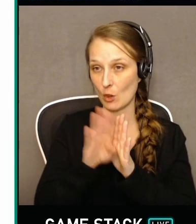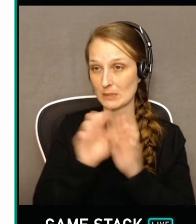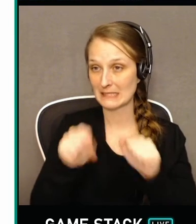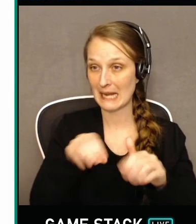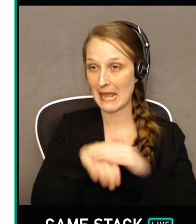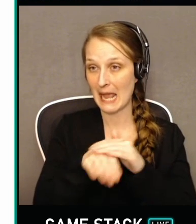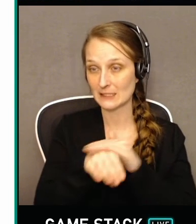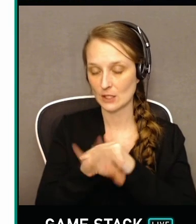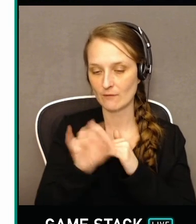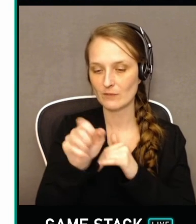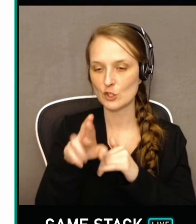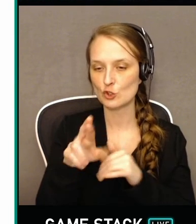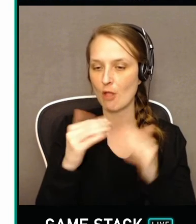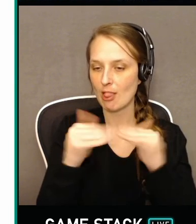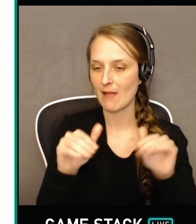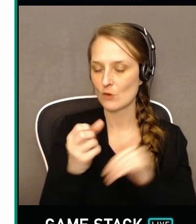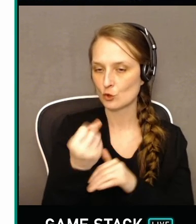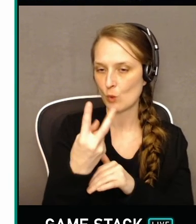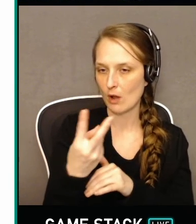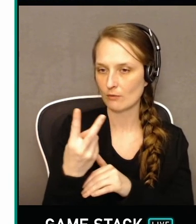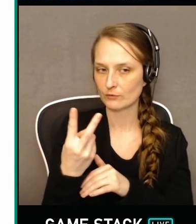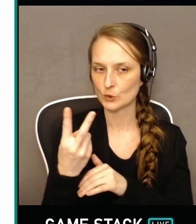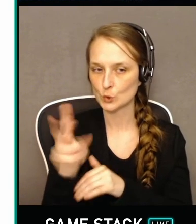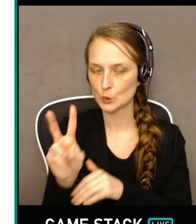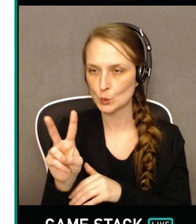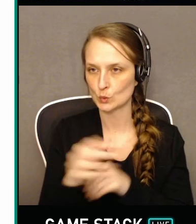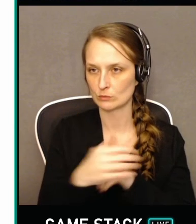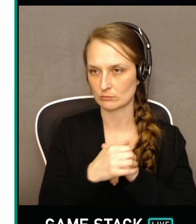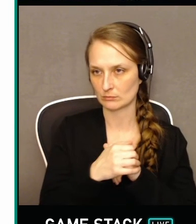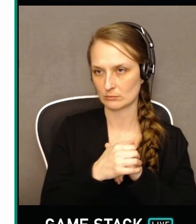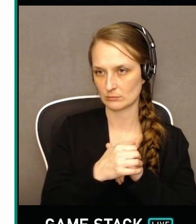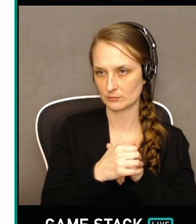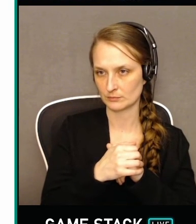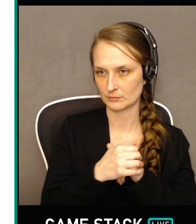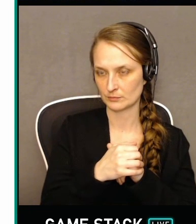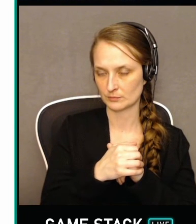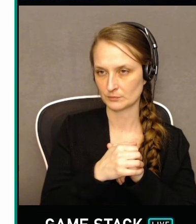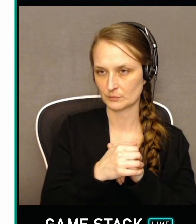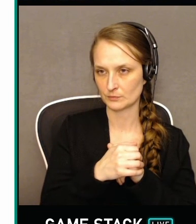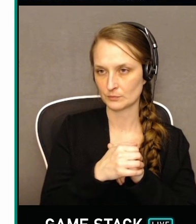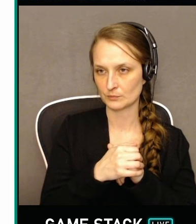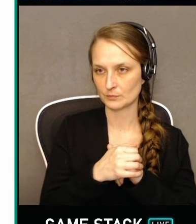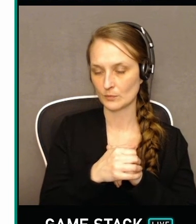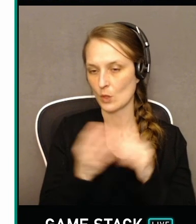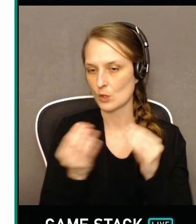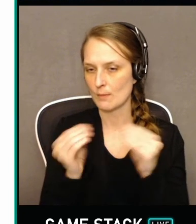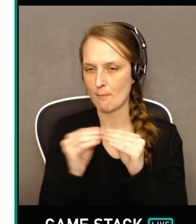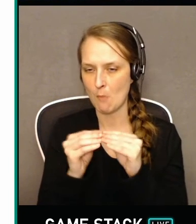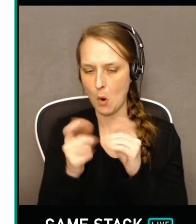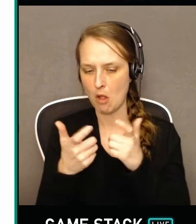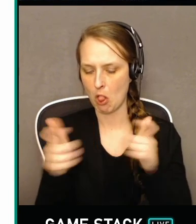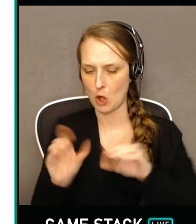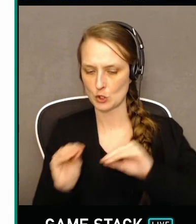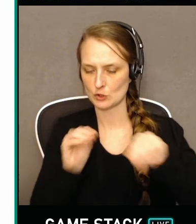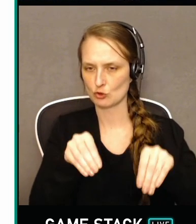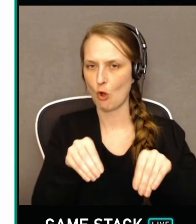level 12 2 which includes the full DirectX 12 Ultimate Feature set, and then some, on a much larger install base than ever before.